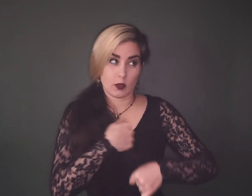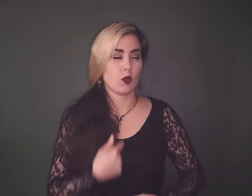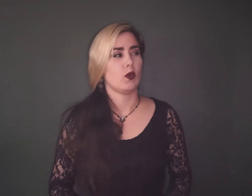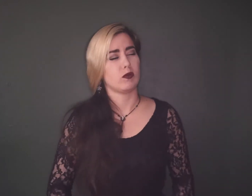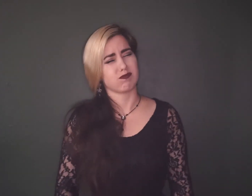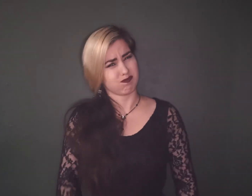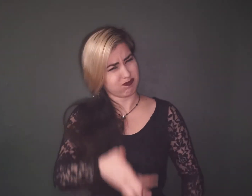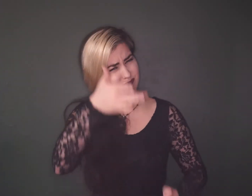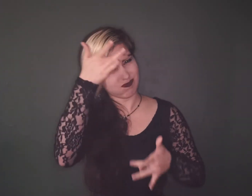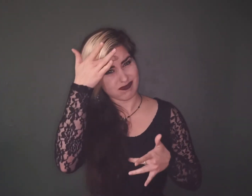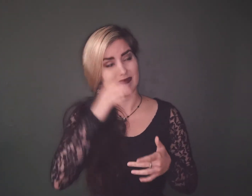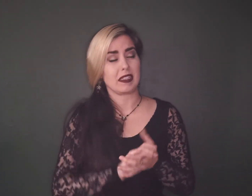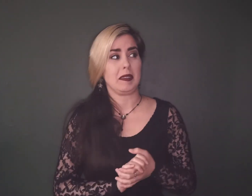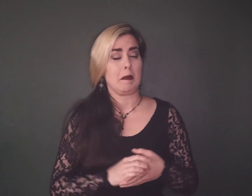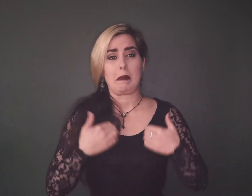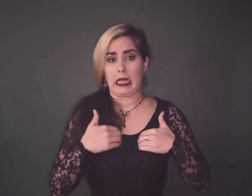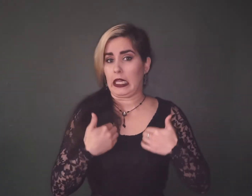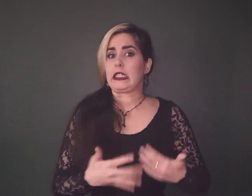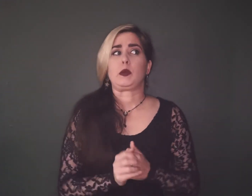I was terribly sick. My lungs were really weak.